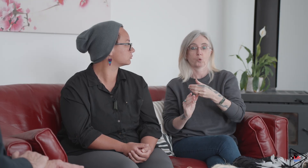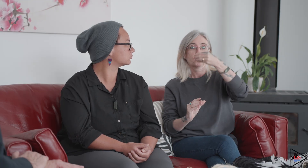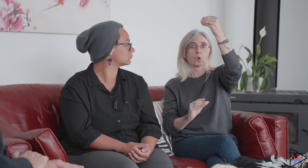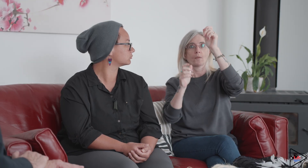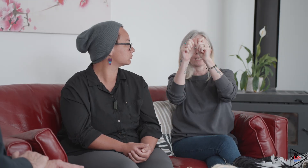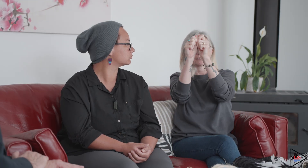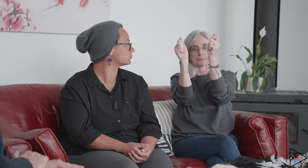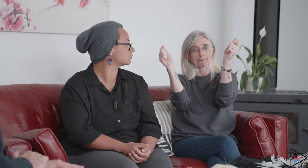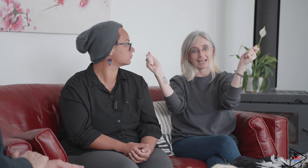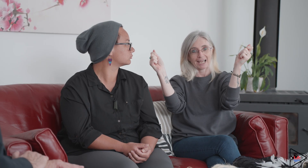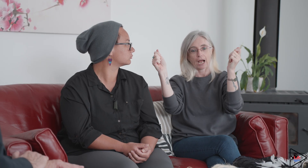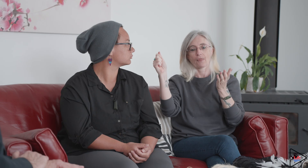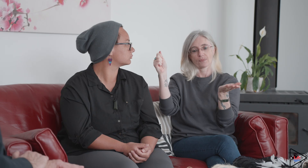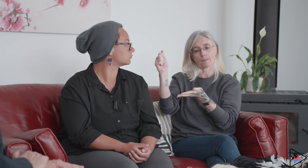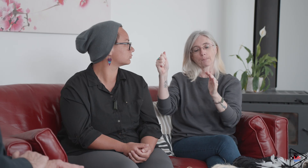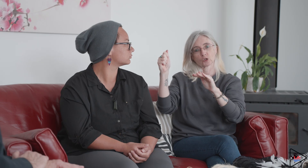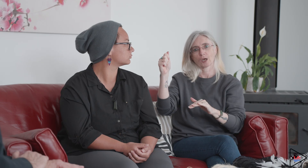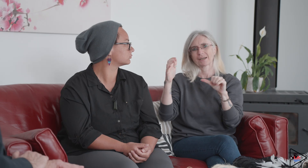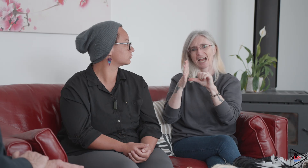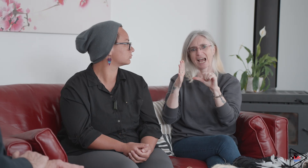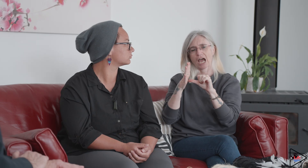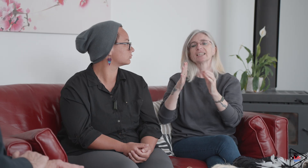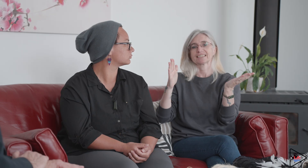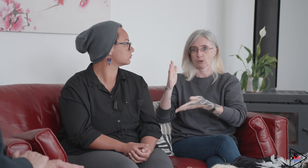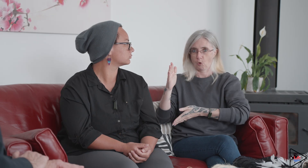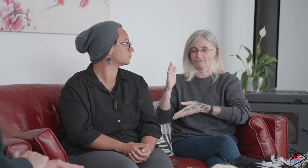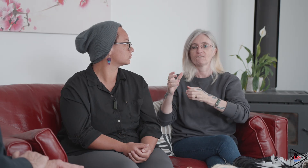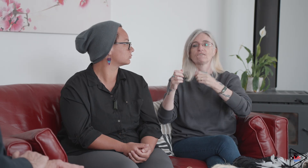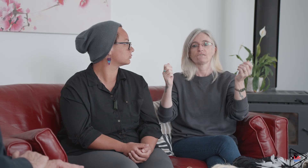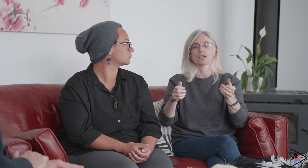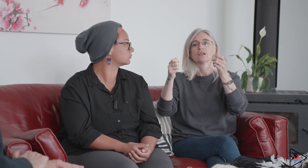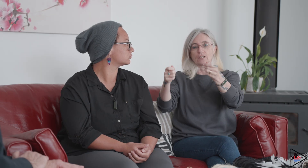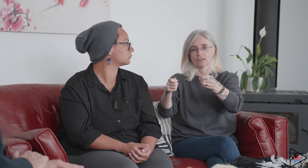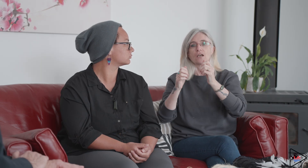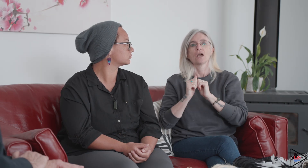you take the leaf and you split it lengthwise and it's quite difficult. You also have to get